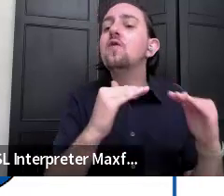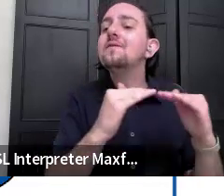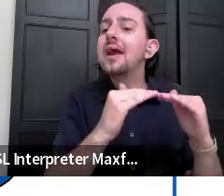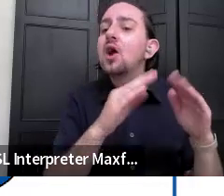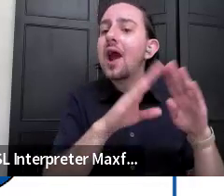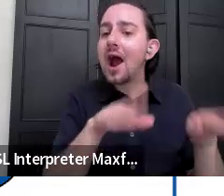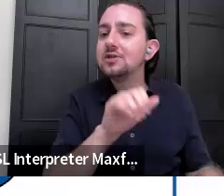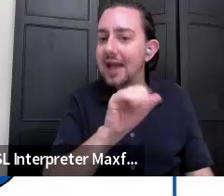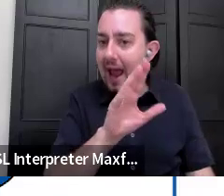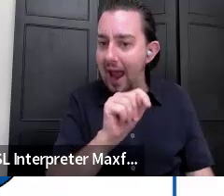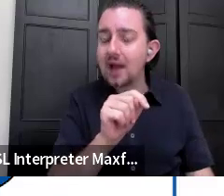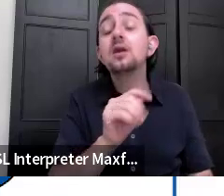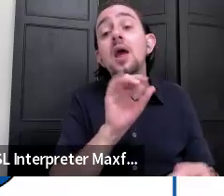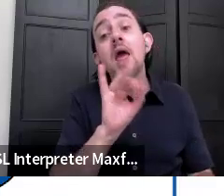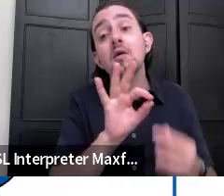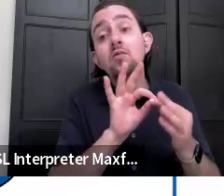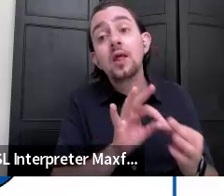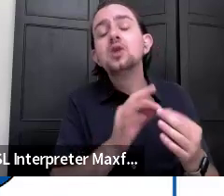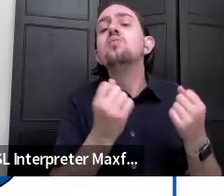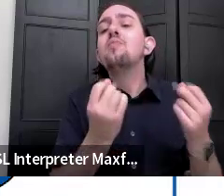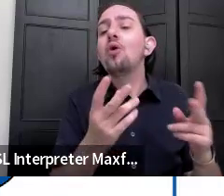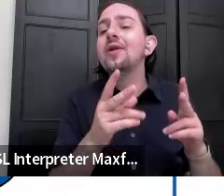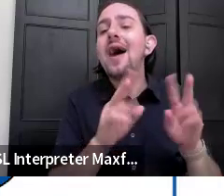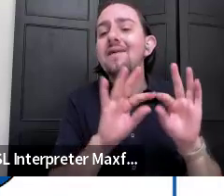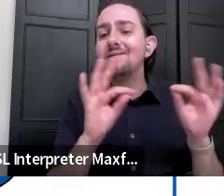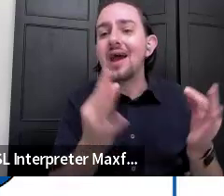That means at least three or more units in California.